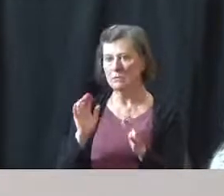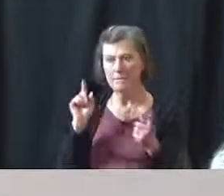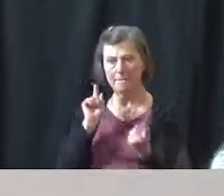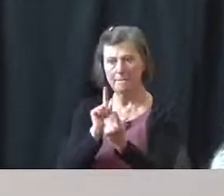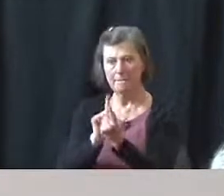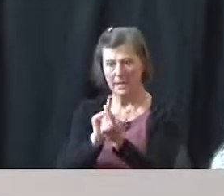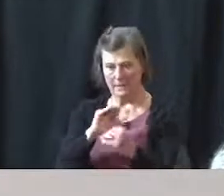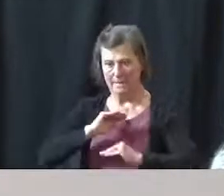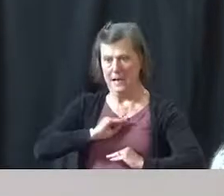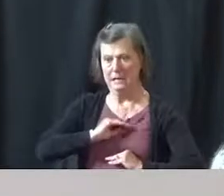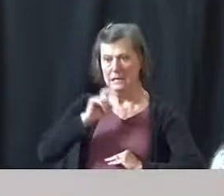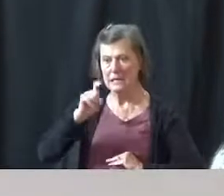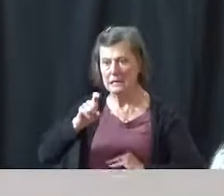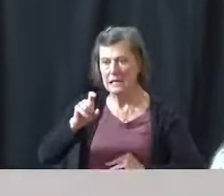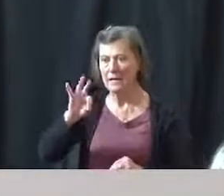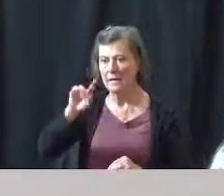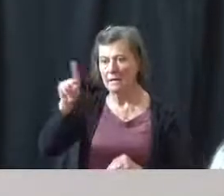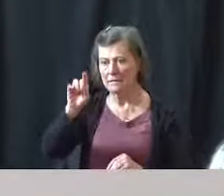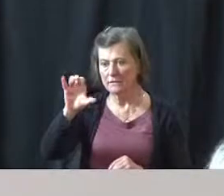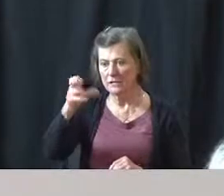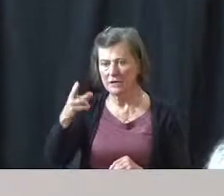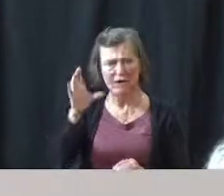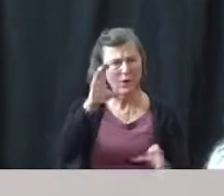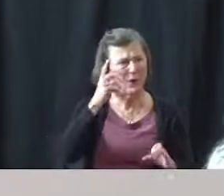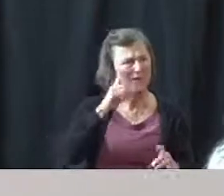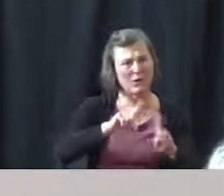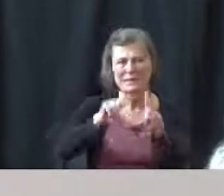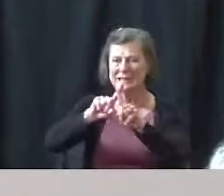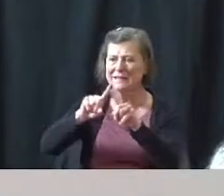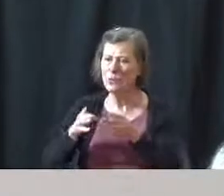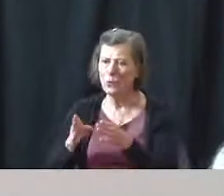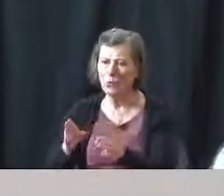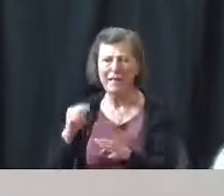alternatives to the traditional religions they had been born into.